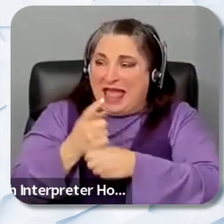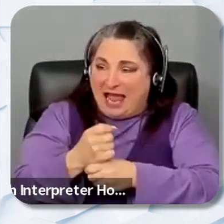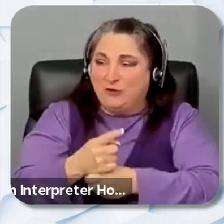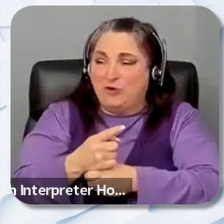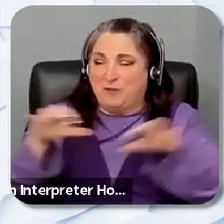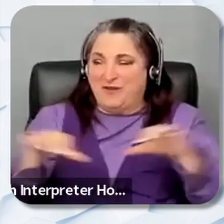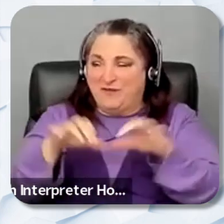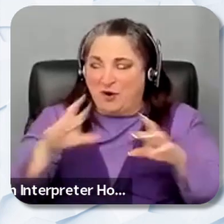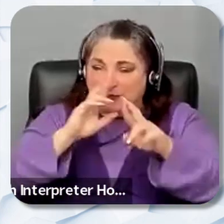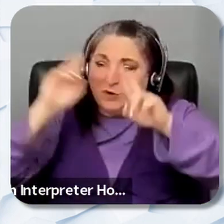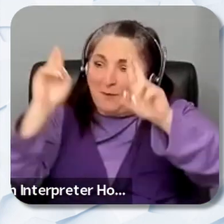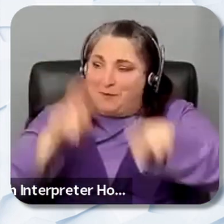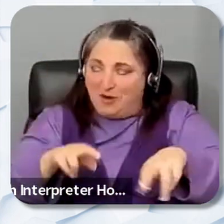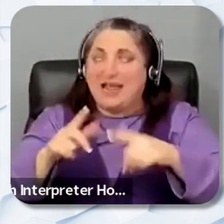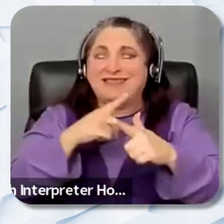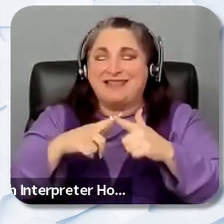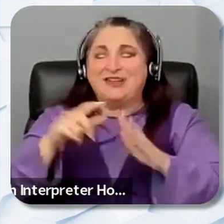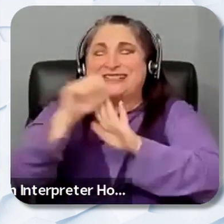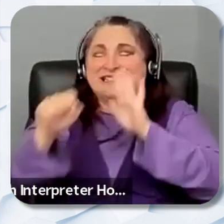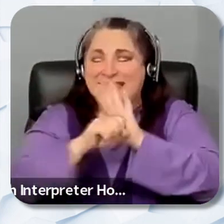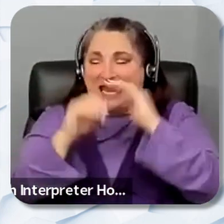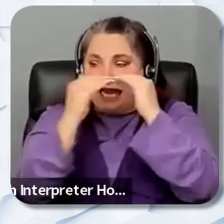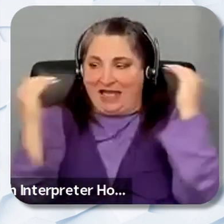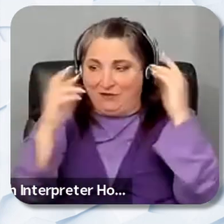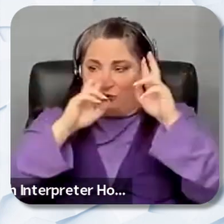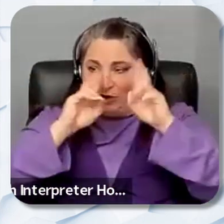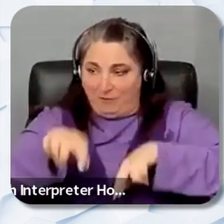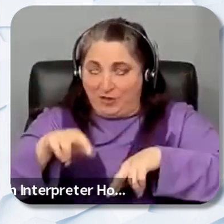state-level Annual Performance Report. And we set targets as a State which is approved